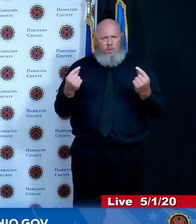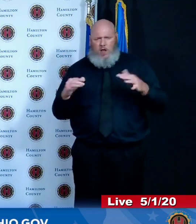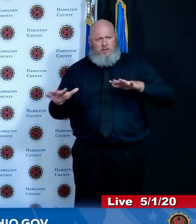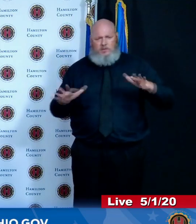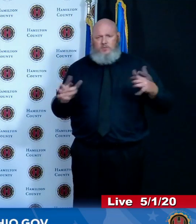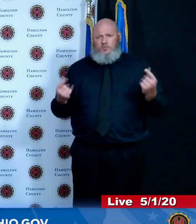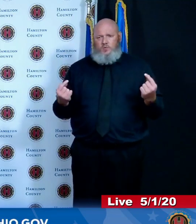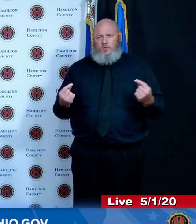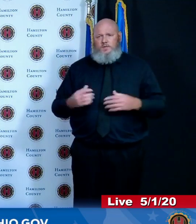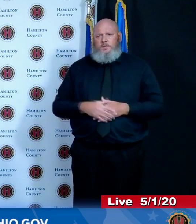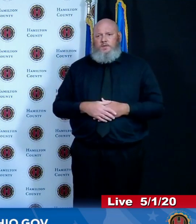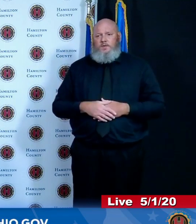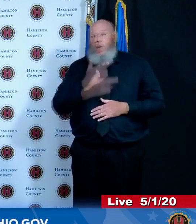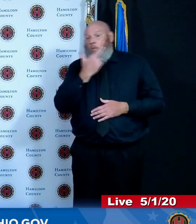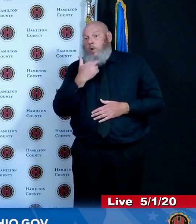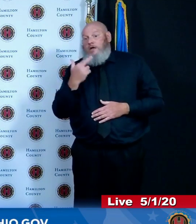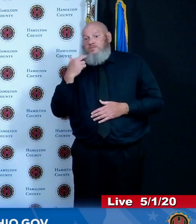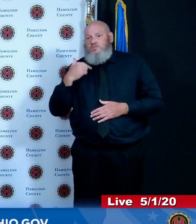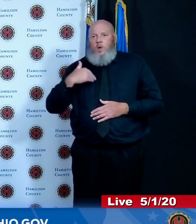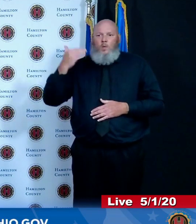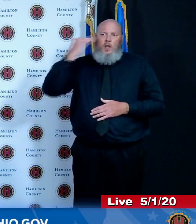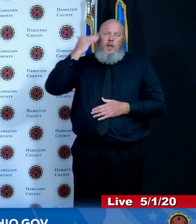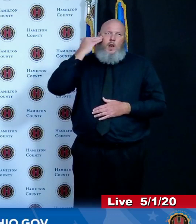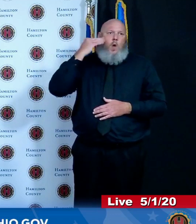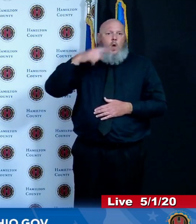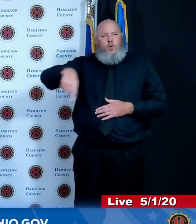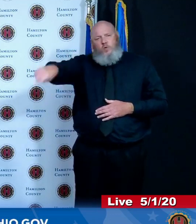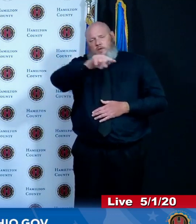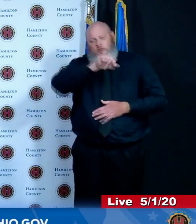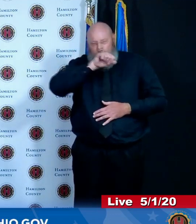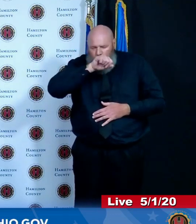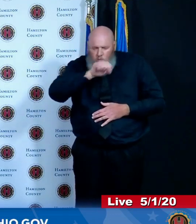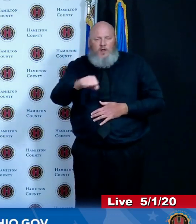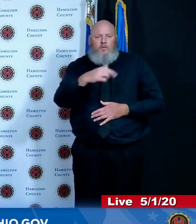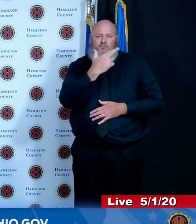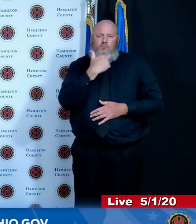that restaurants are able to do carryout service they are very anxious to get